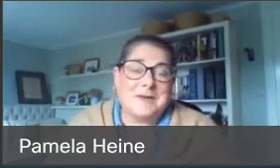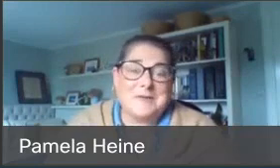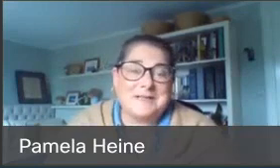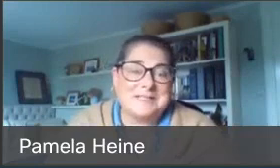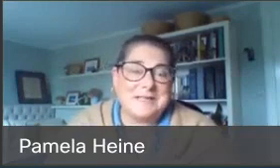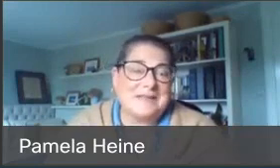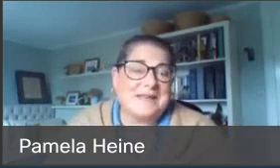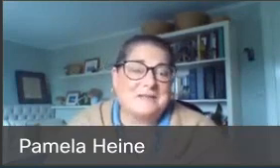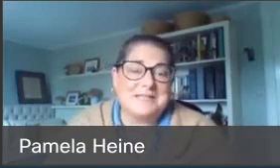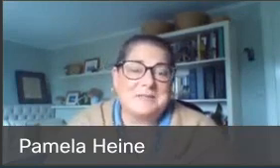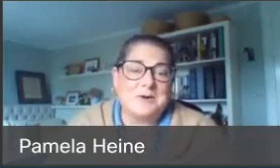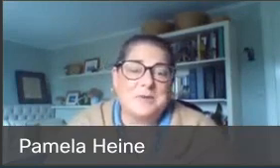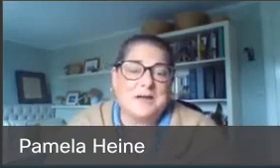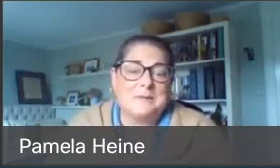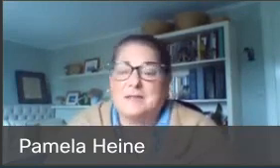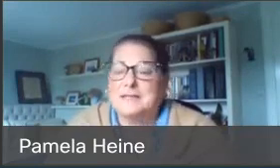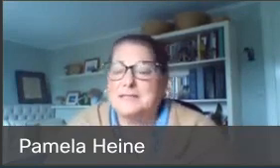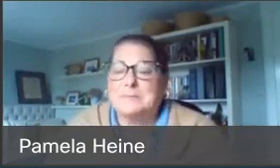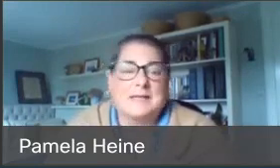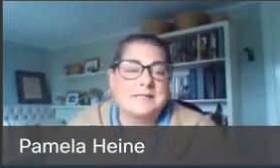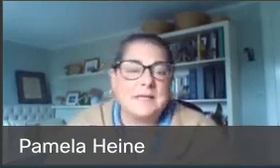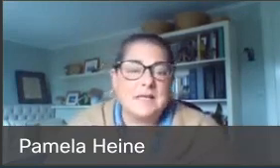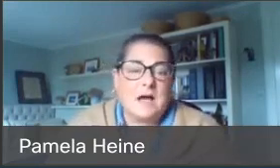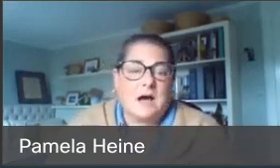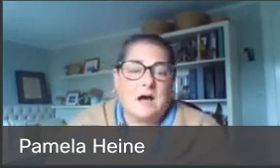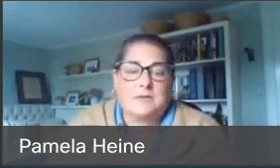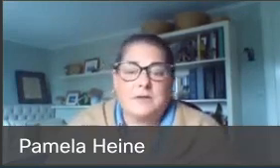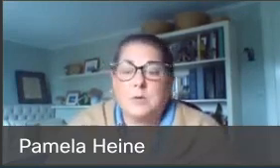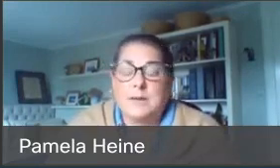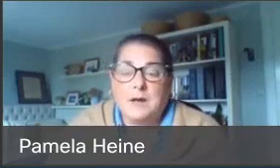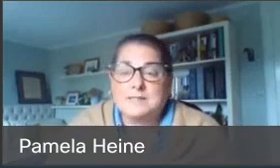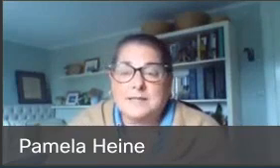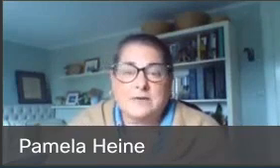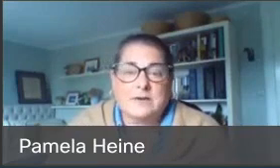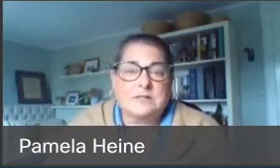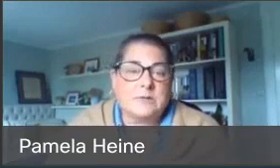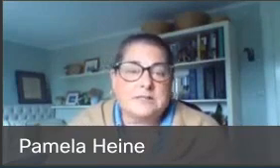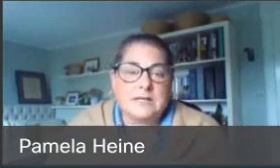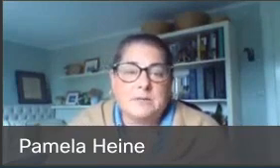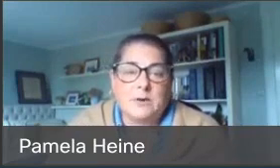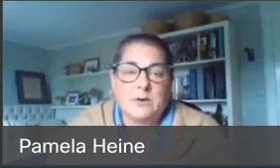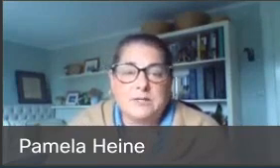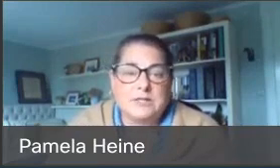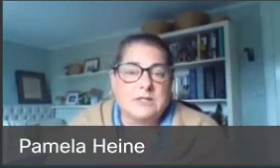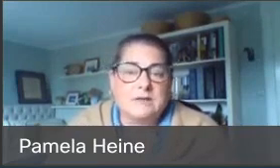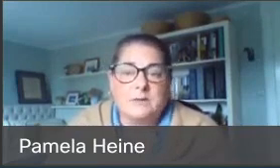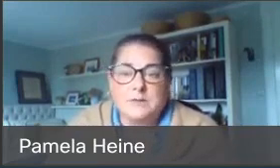Now we have some great questions coming. Now it's time to open up for the last 10 minutes, the Q&A box. So how you're going to do it, type in your question.